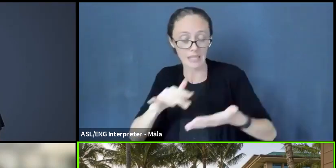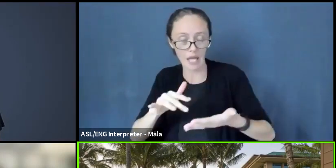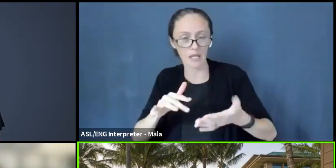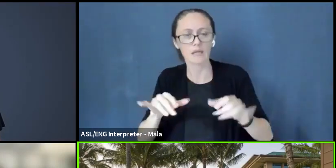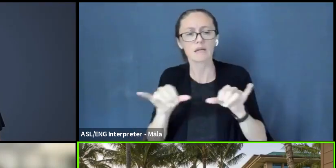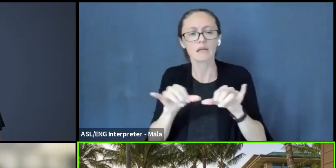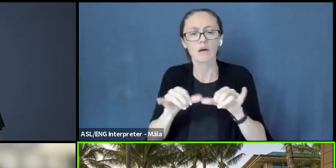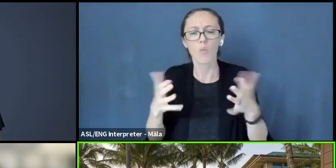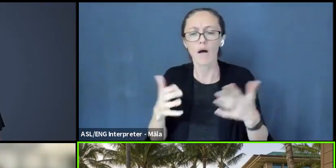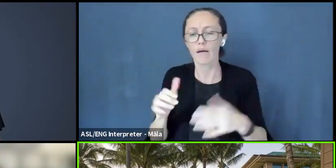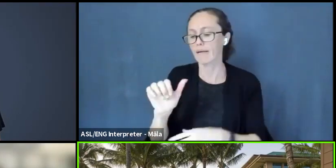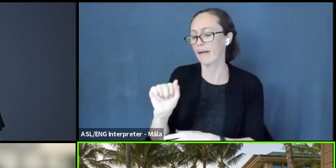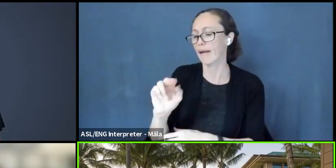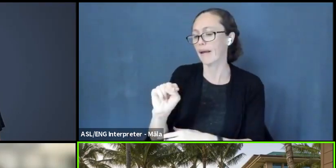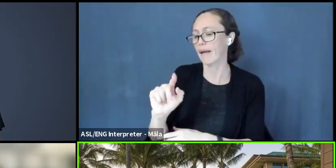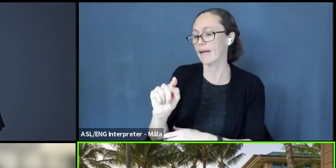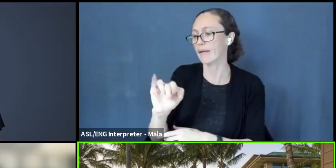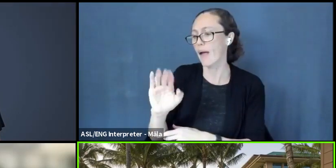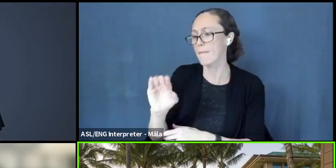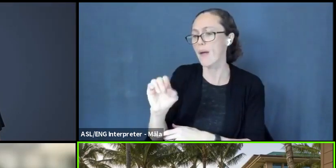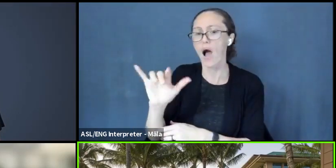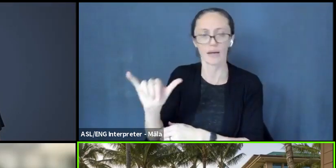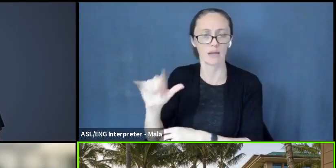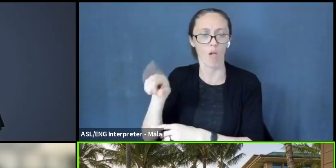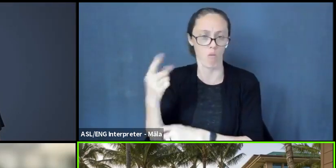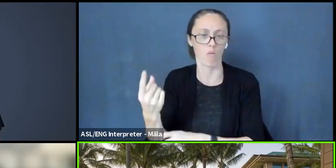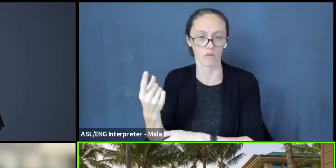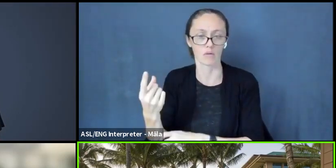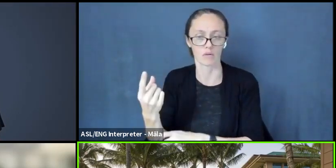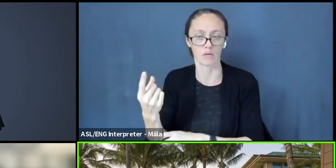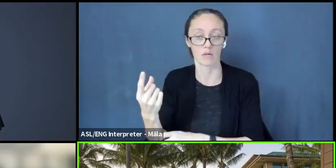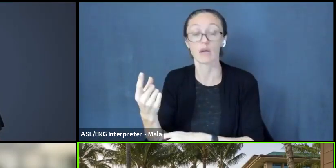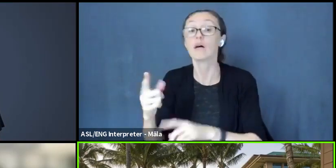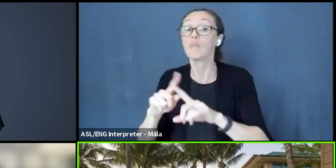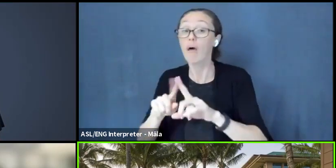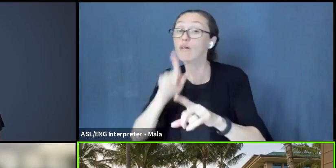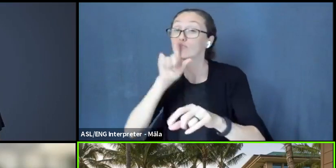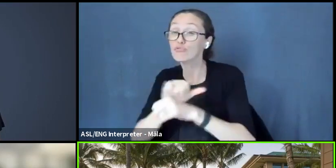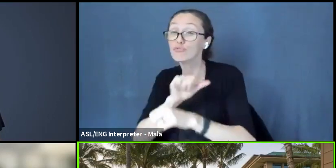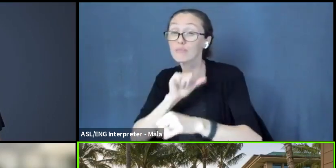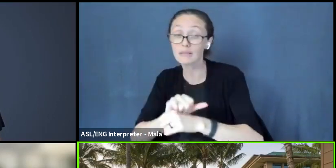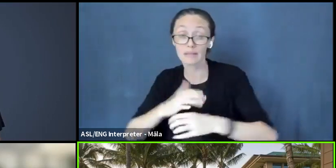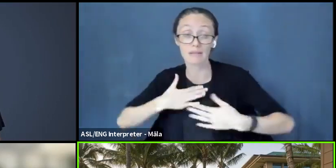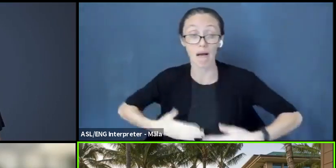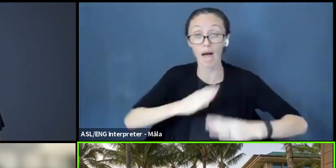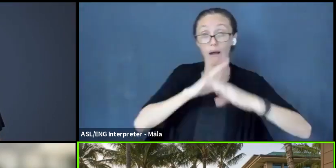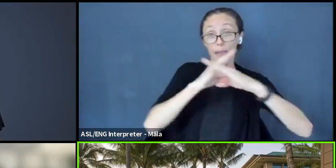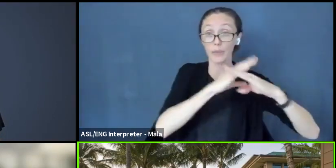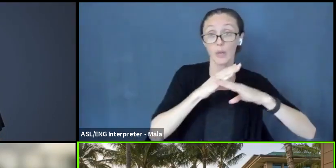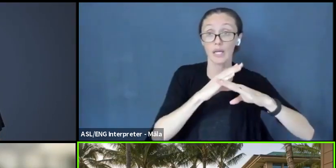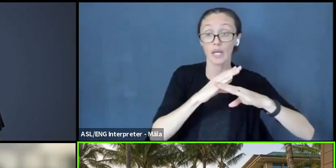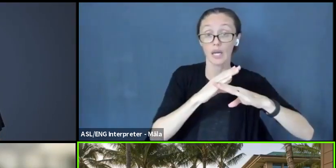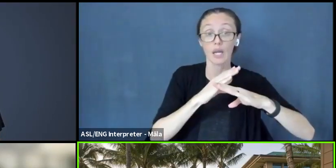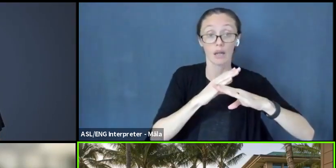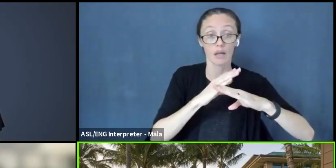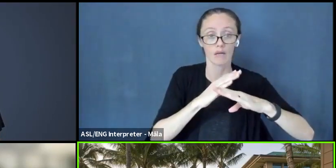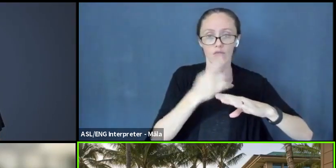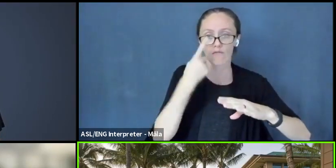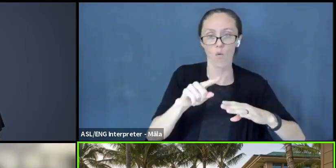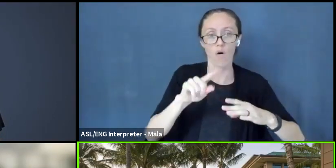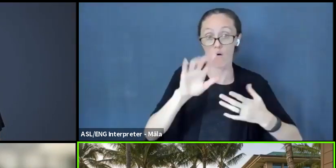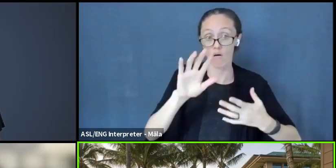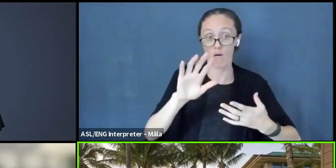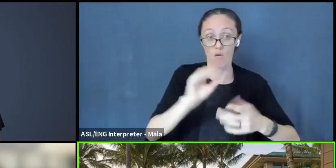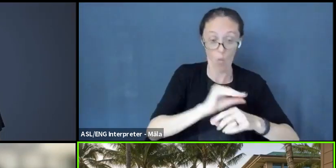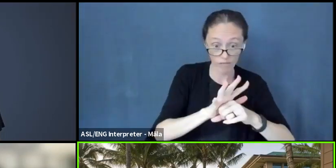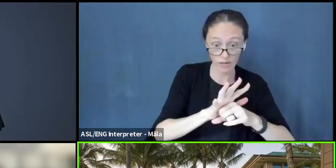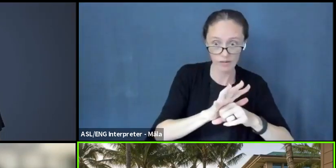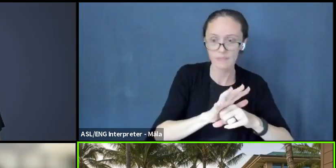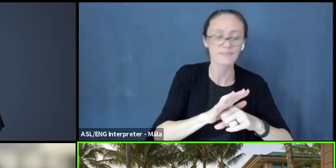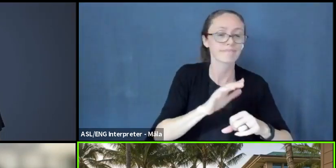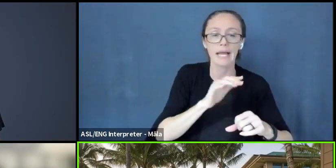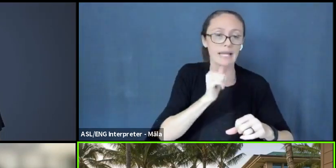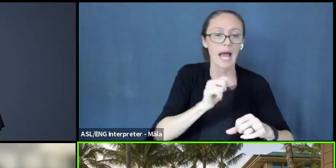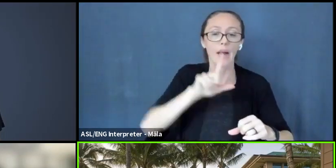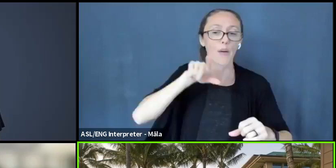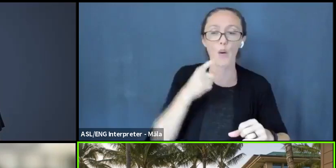But we know that the true immunity to Covid disease is not only with that initial antibody